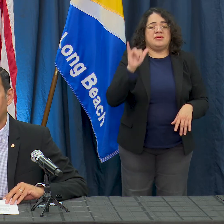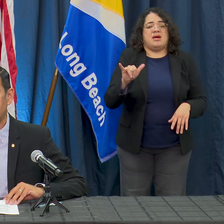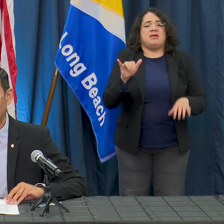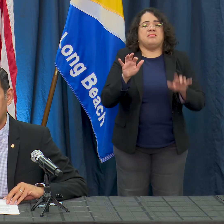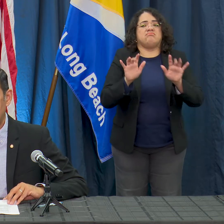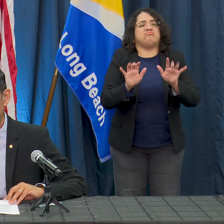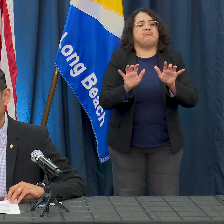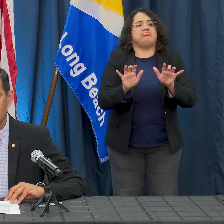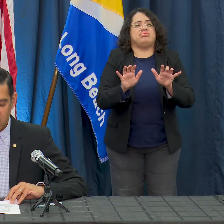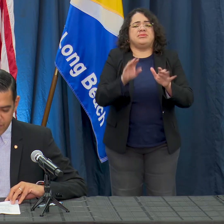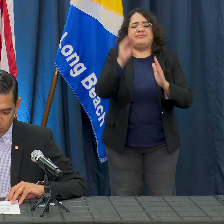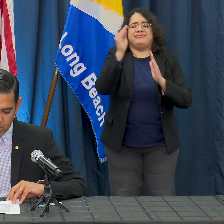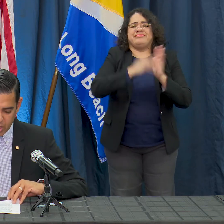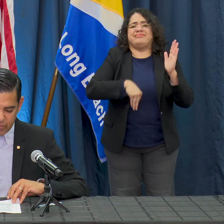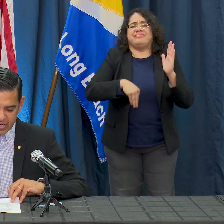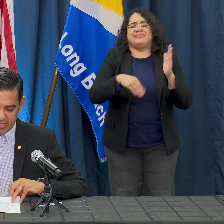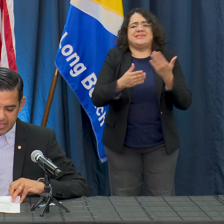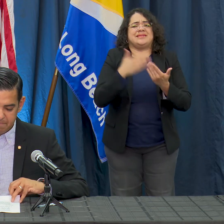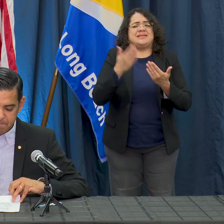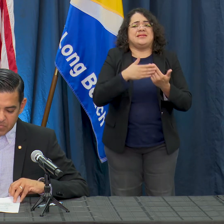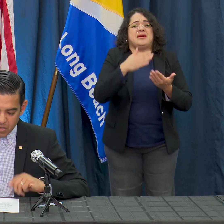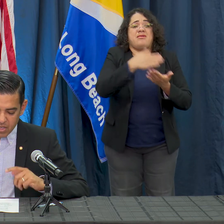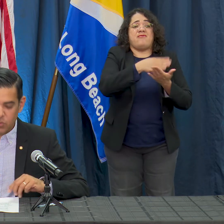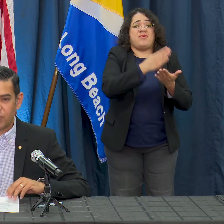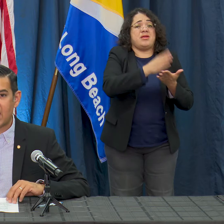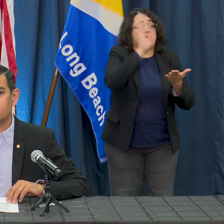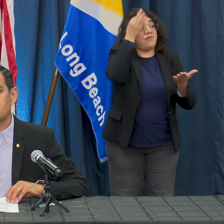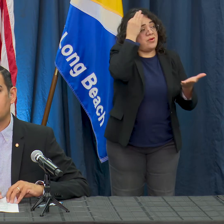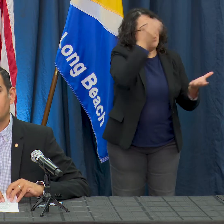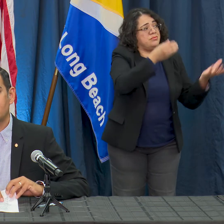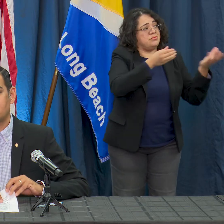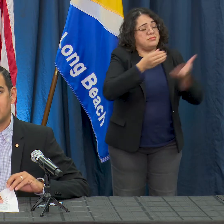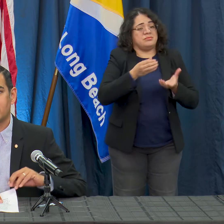funding we need for COVID-19 and so with that we'll turn this over to Dr. Davis.